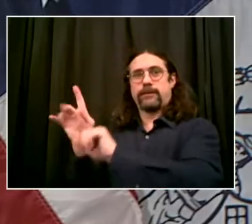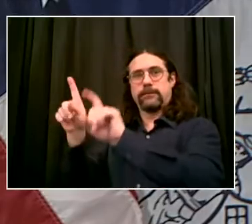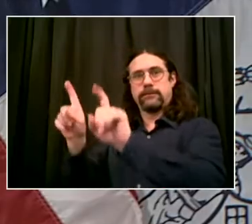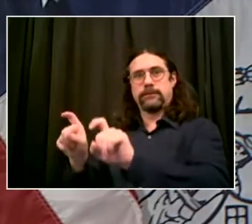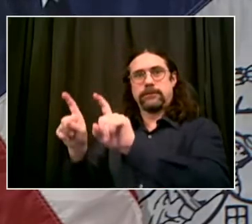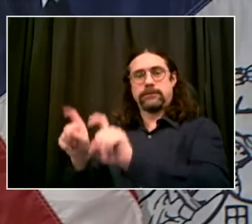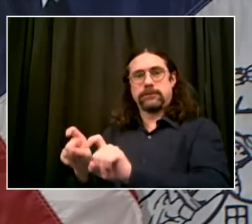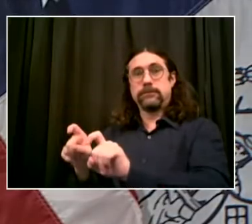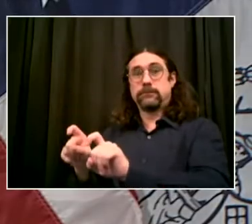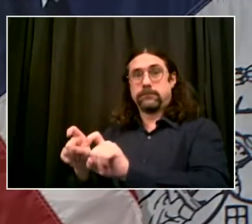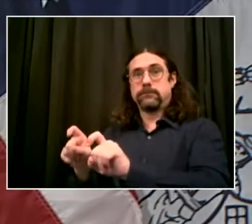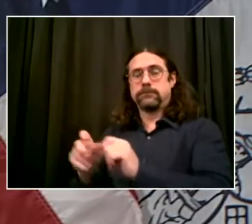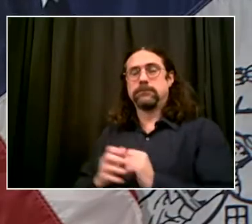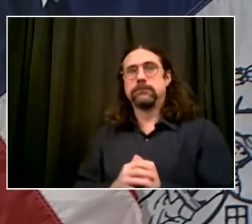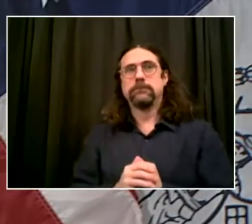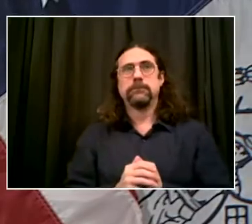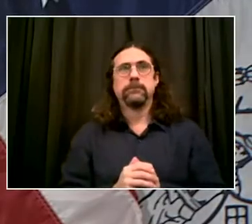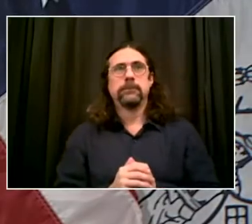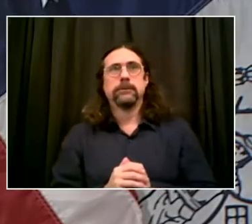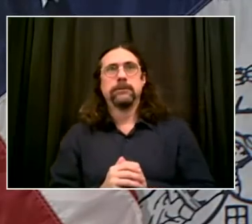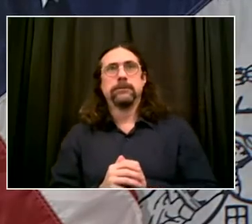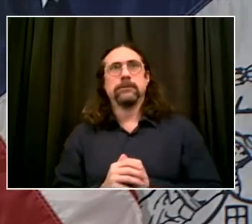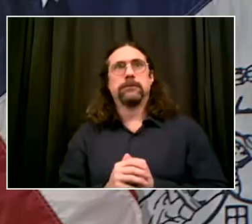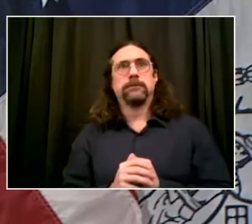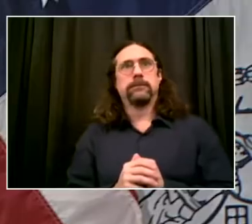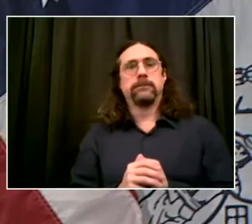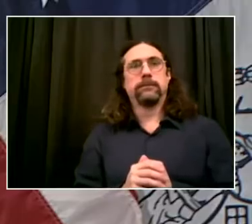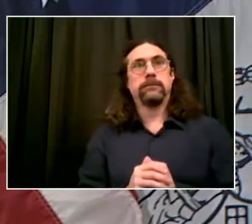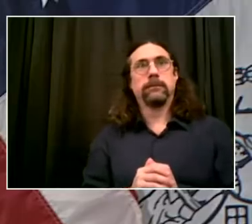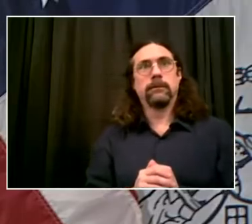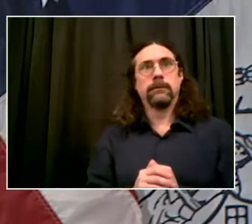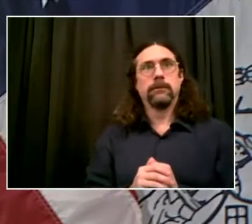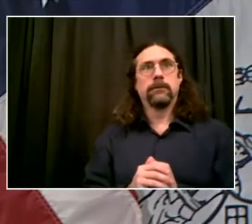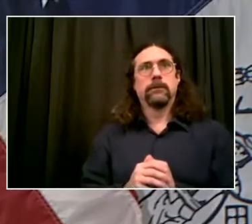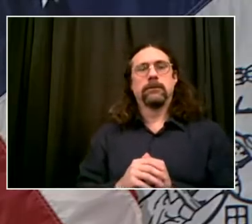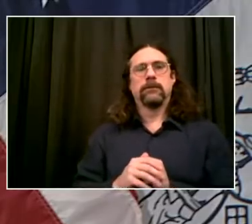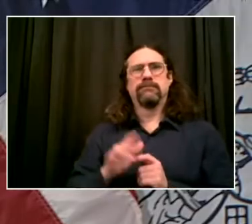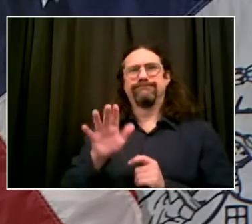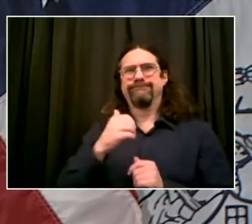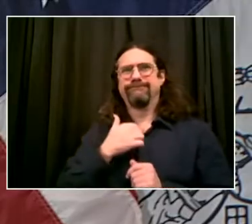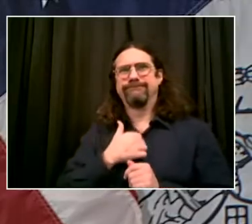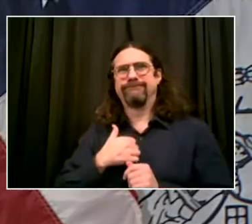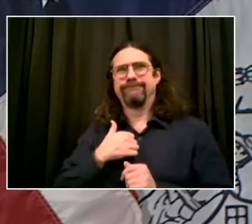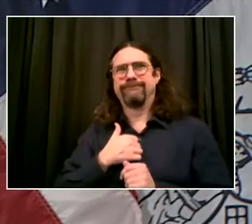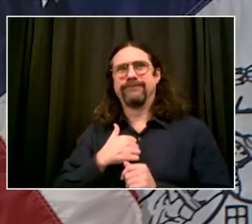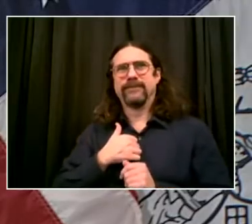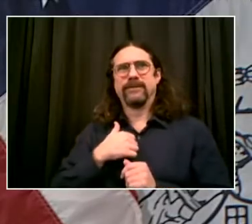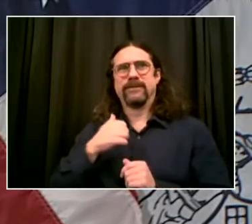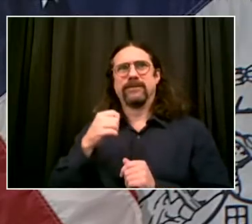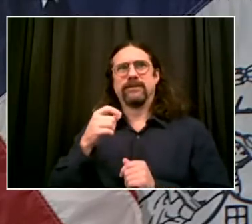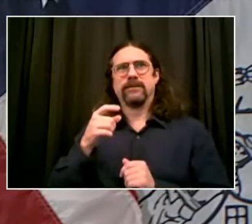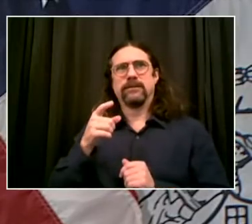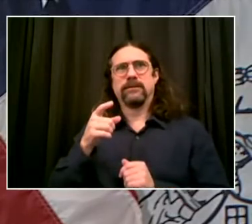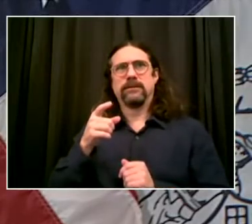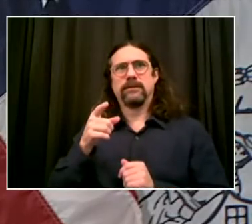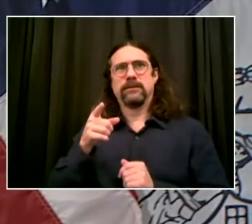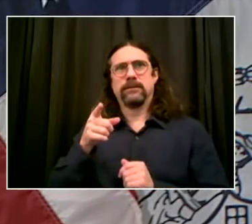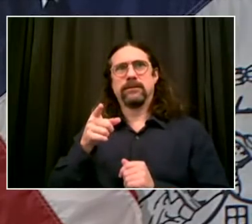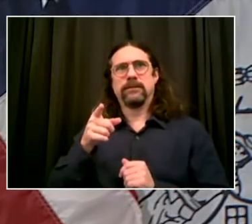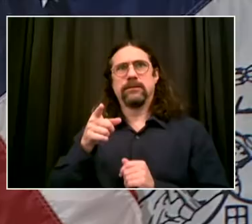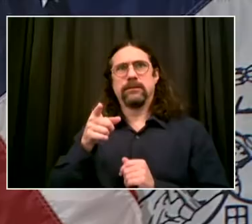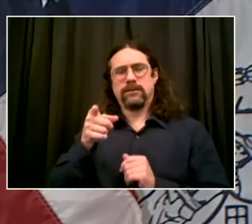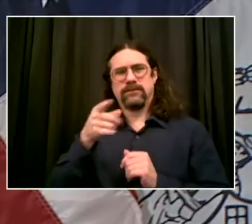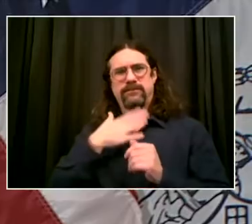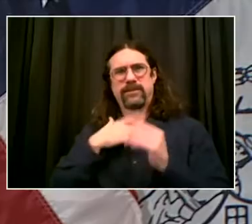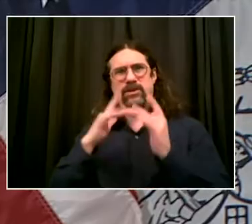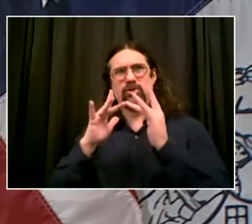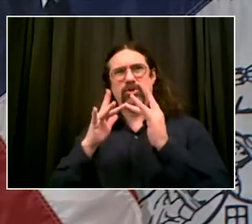19 TESTS.